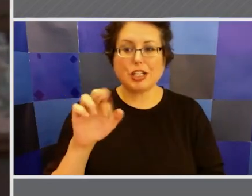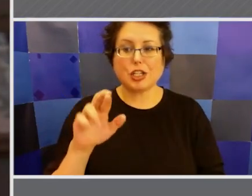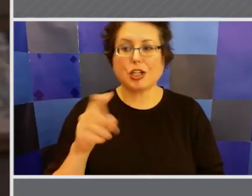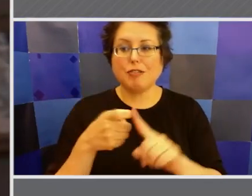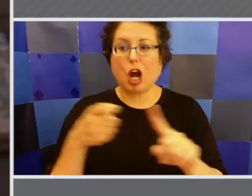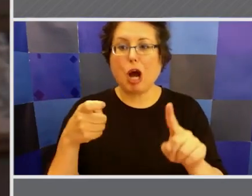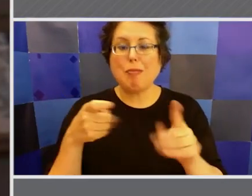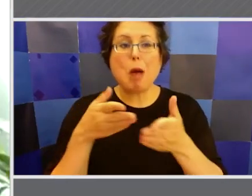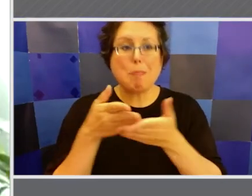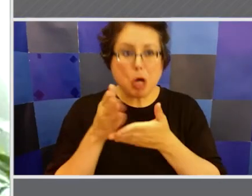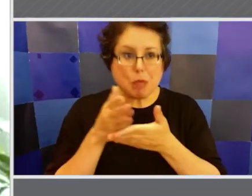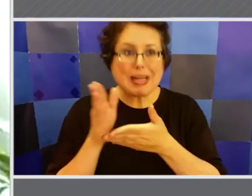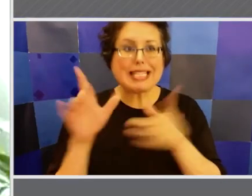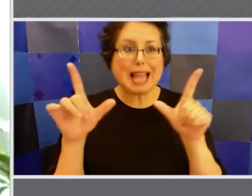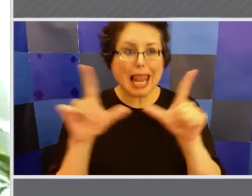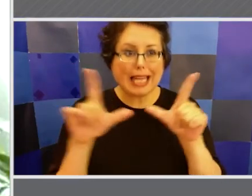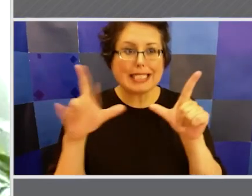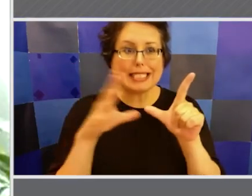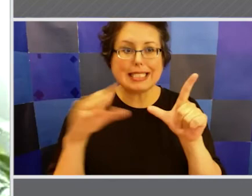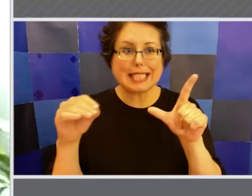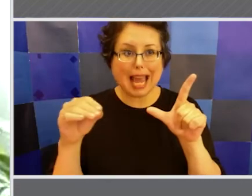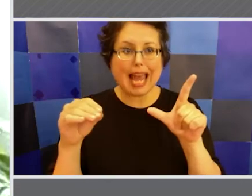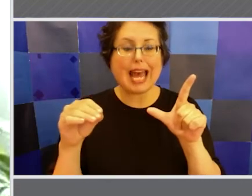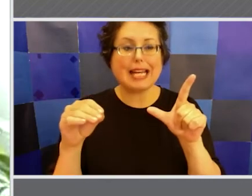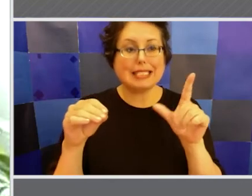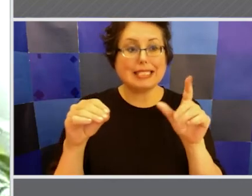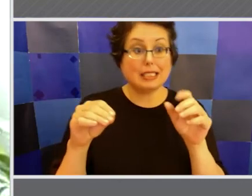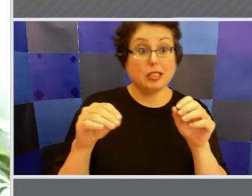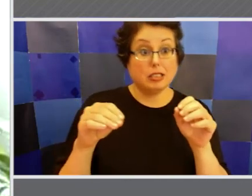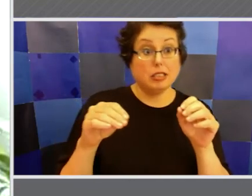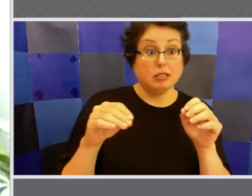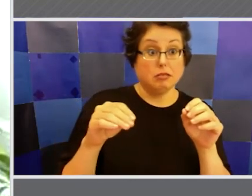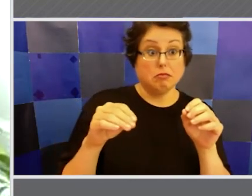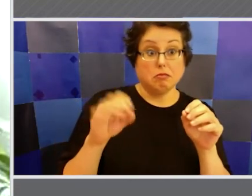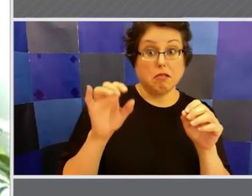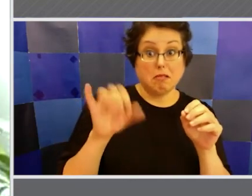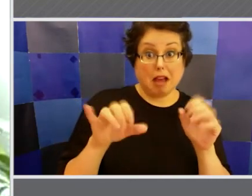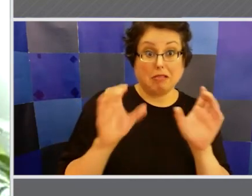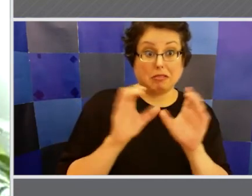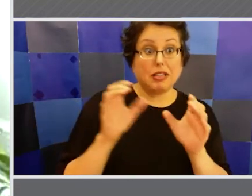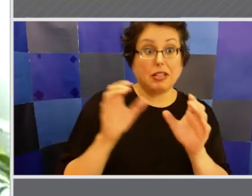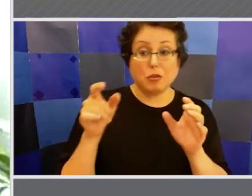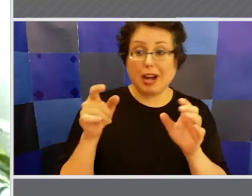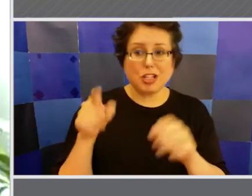I just, yeah I don't think that he was able to come last week we got we got a great conversation